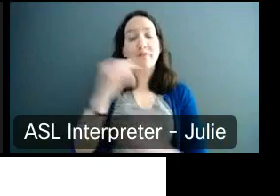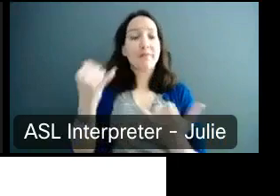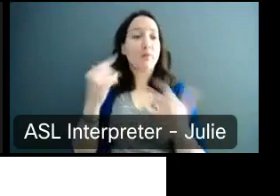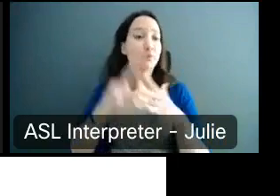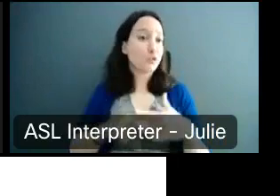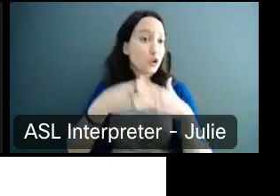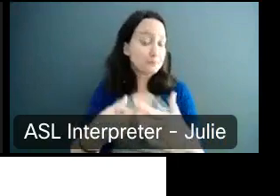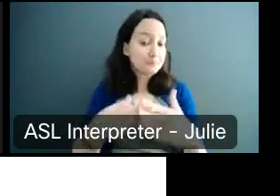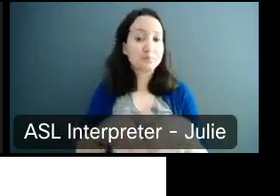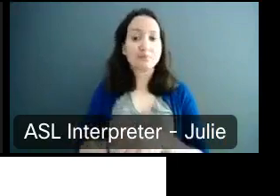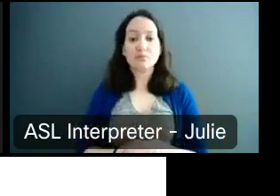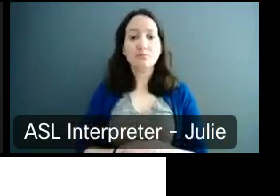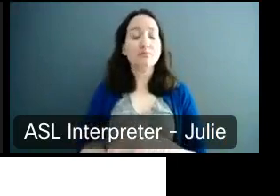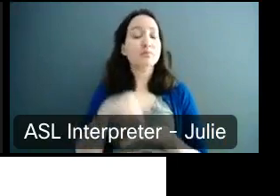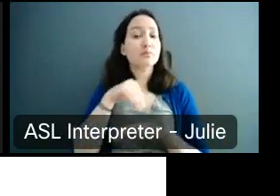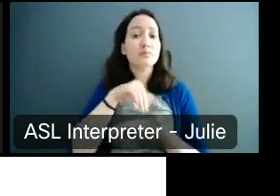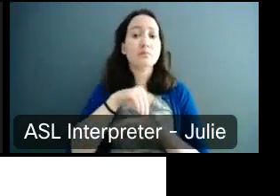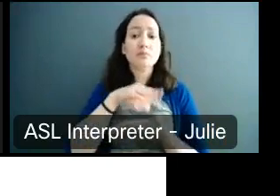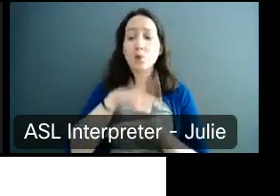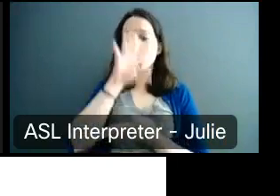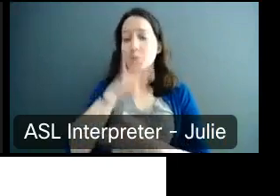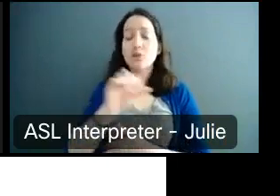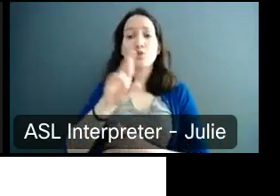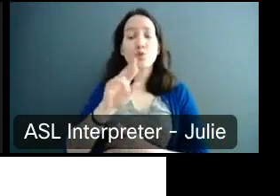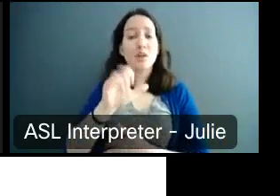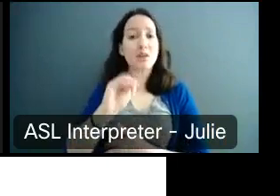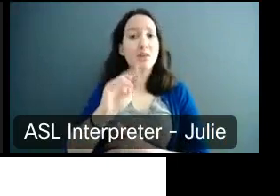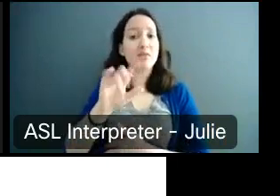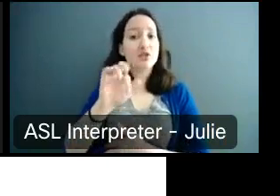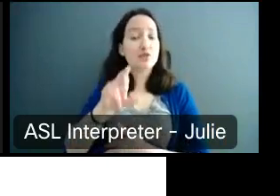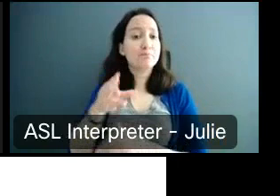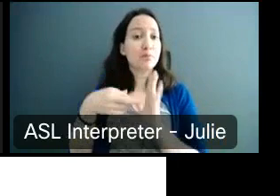For the record please now, the Dr, William Fisher is representing the.